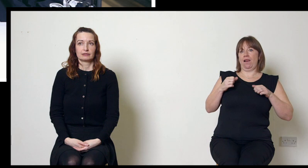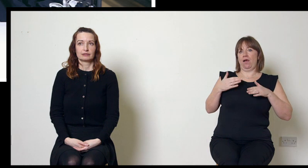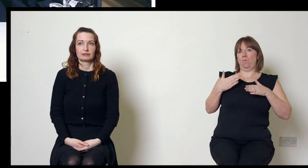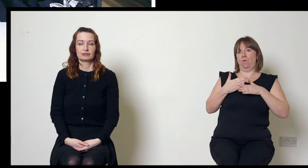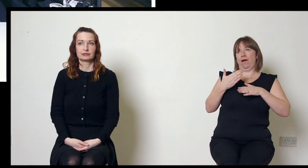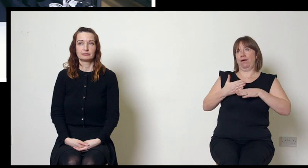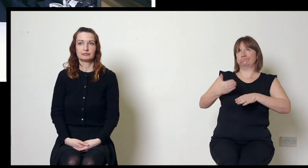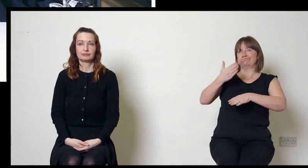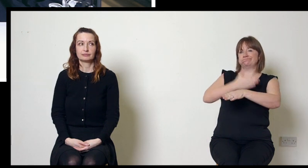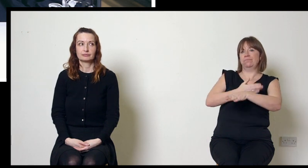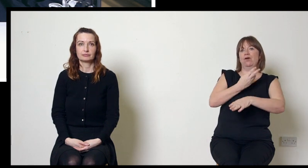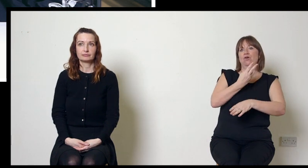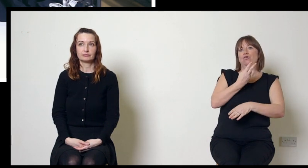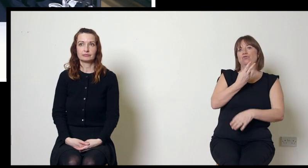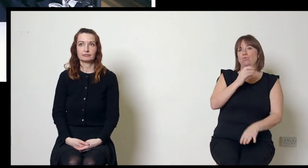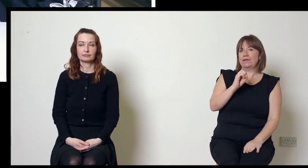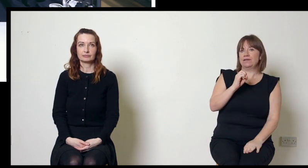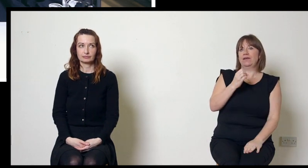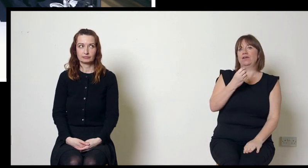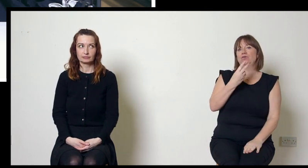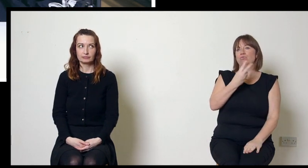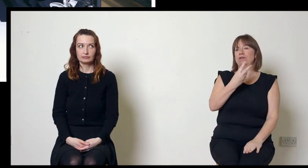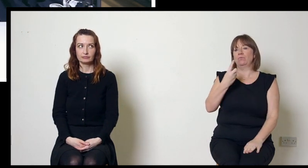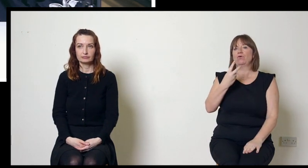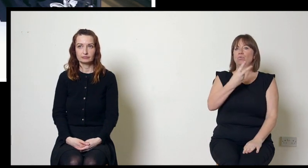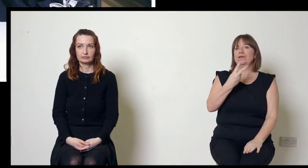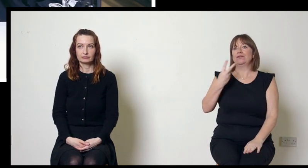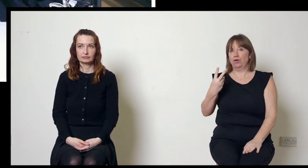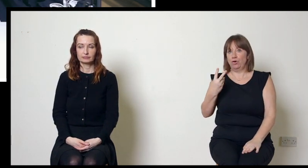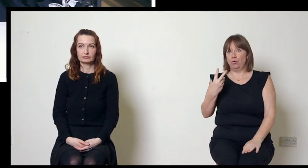end of 2021/22 and we say in that 2021/22,